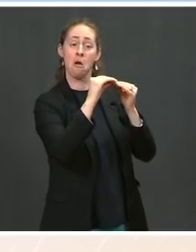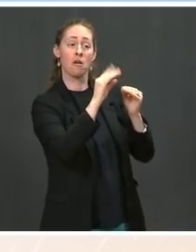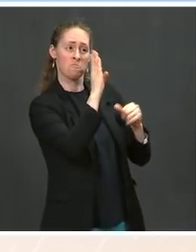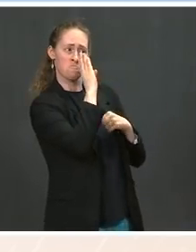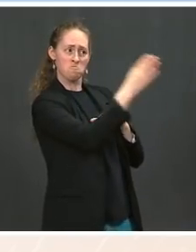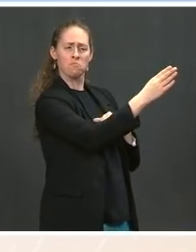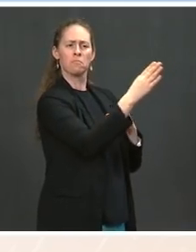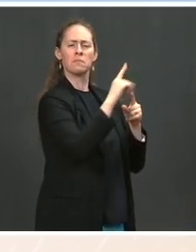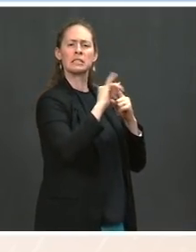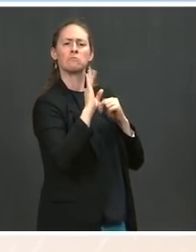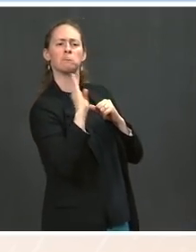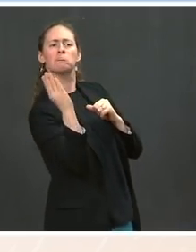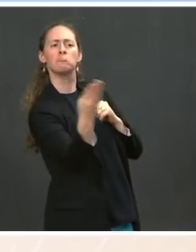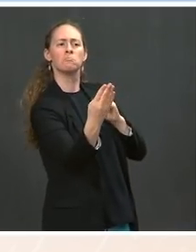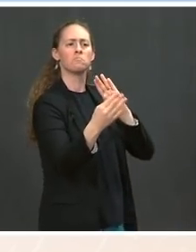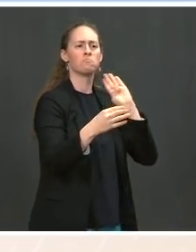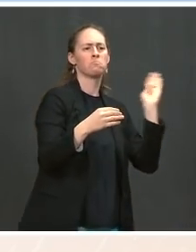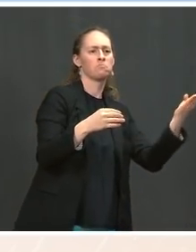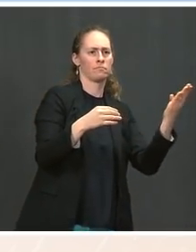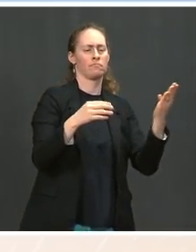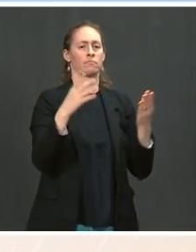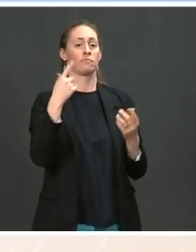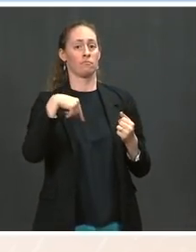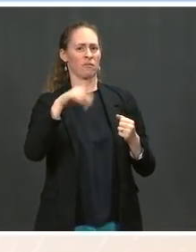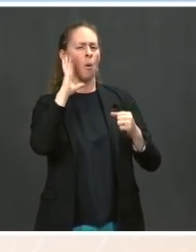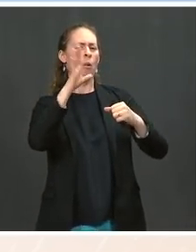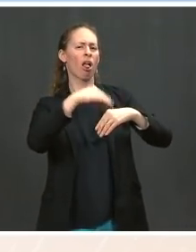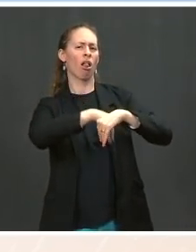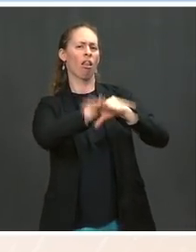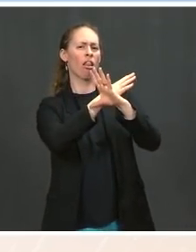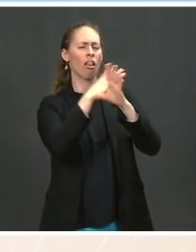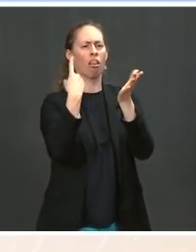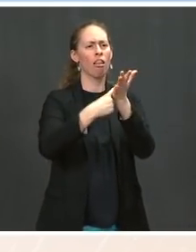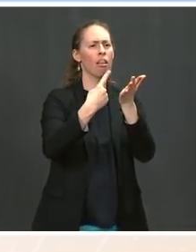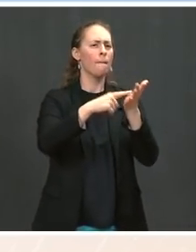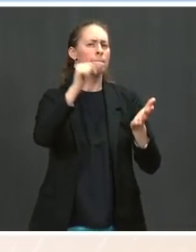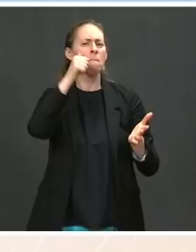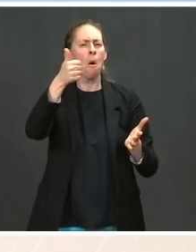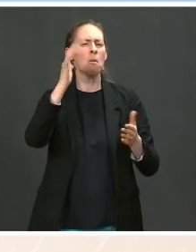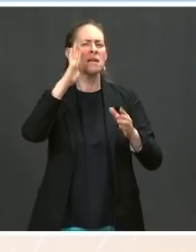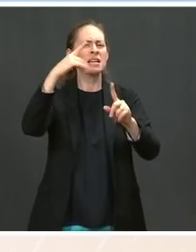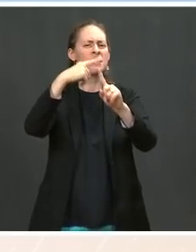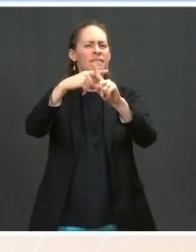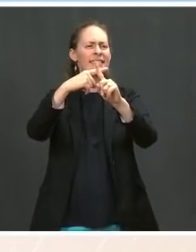We know this will be a long process, but we certainly see that as a positive sign. The Press: And one more on AAPI. Ms. Psaki: Oh, go ahead. Go. Go ahead.